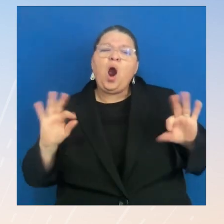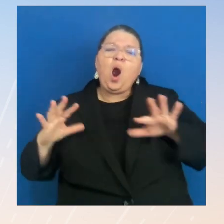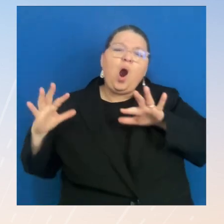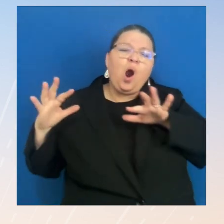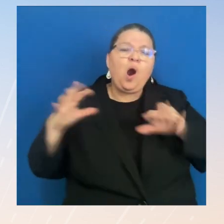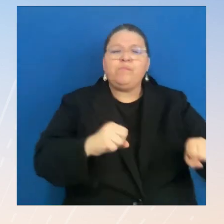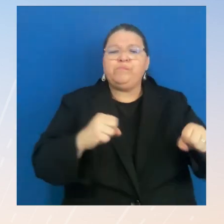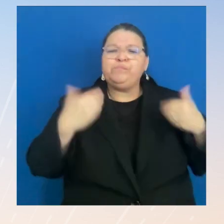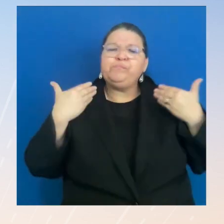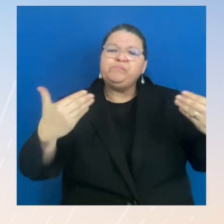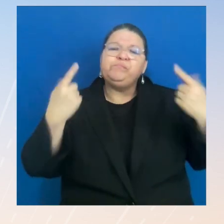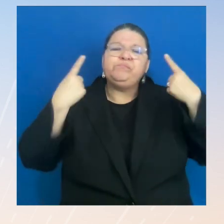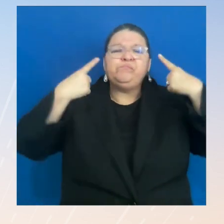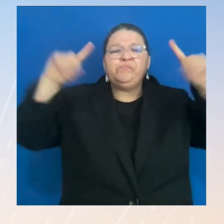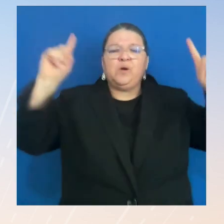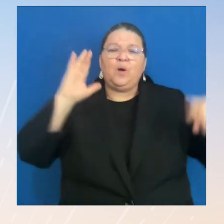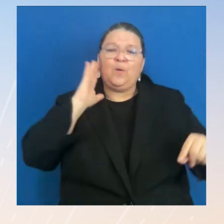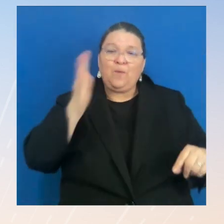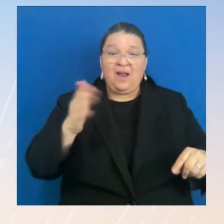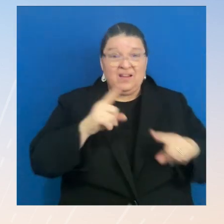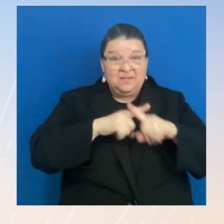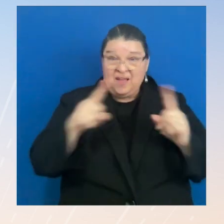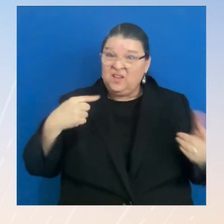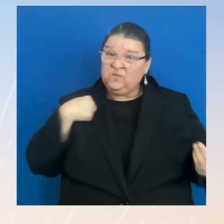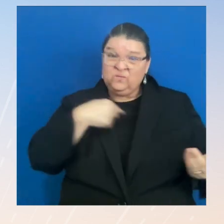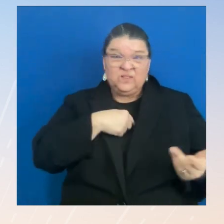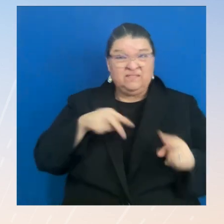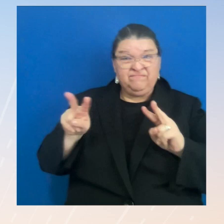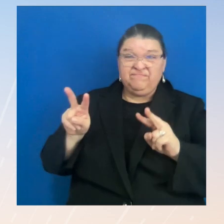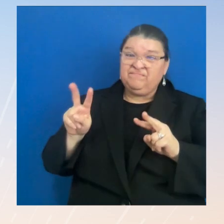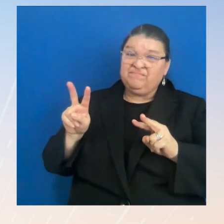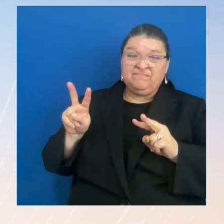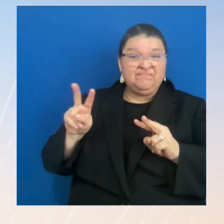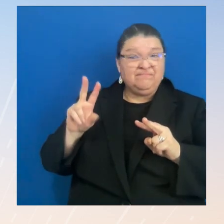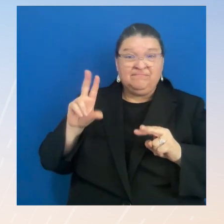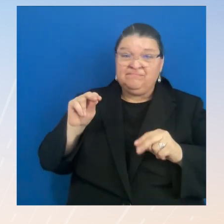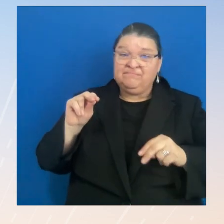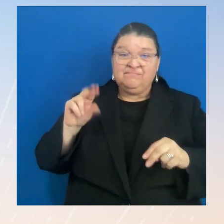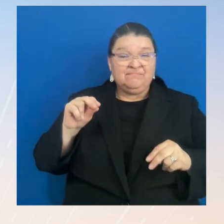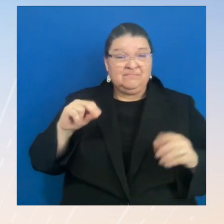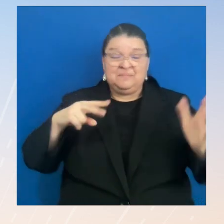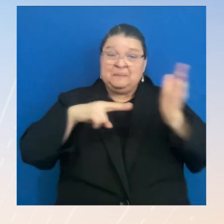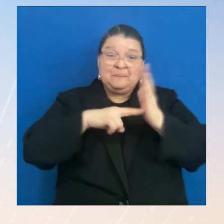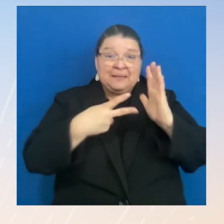The steps we are taking are making it more difficult for President Putin to build and augment his military,